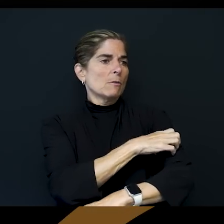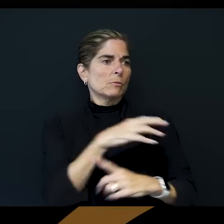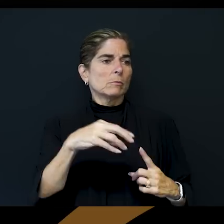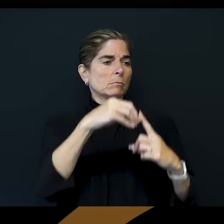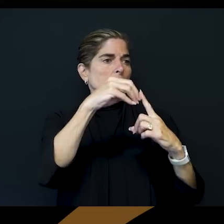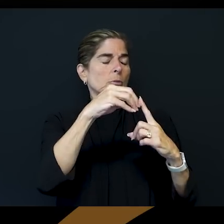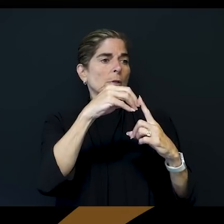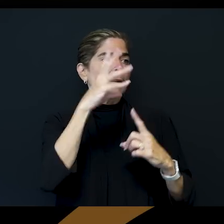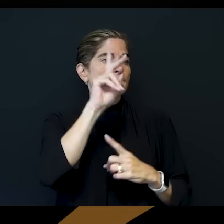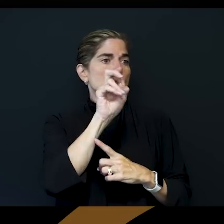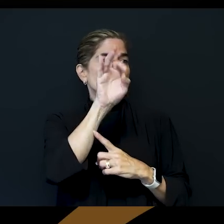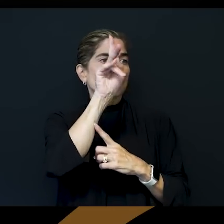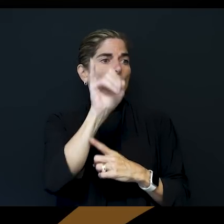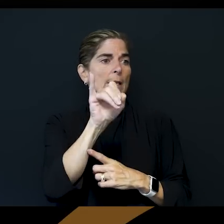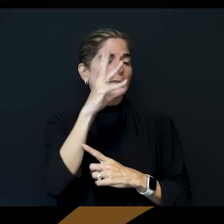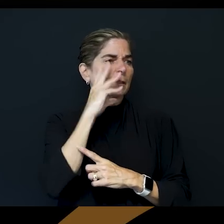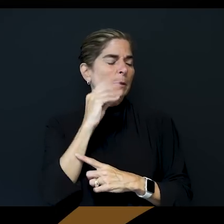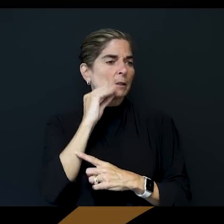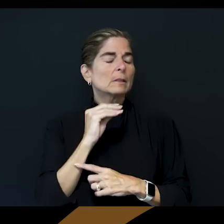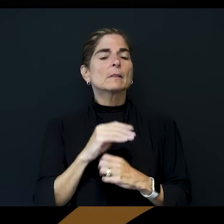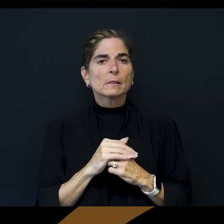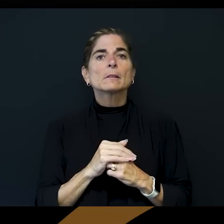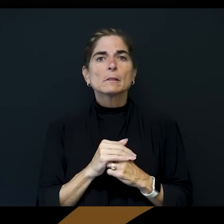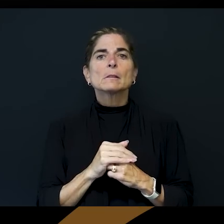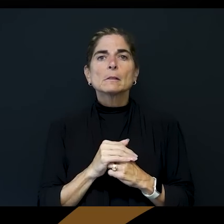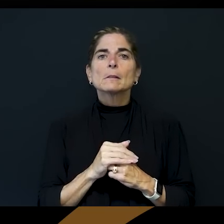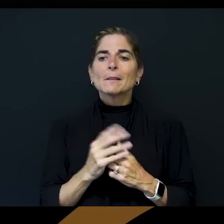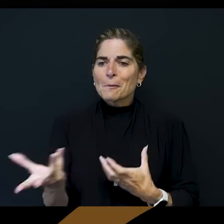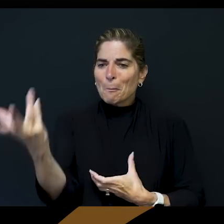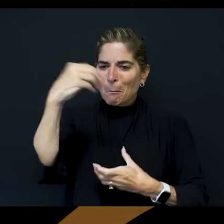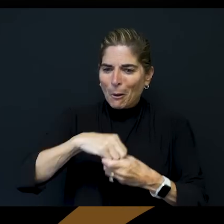is the realization that we're all part of the same loving community,